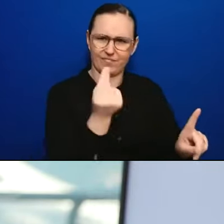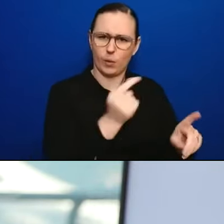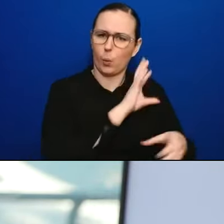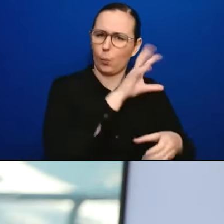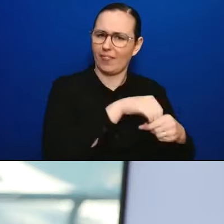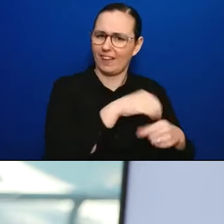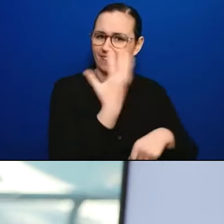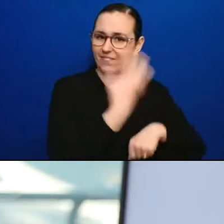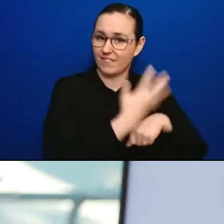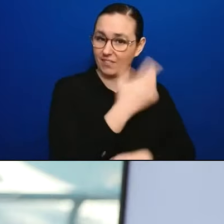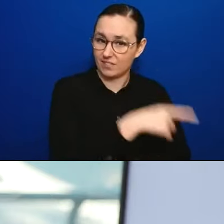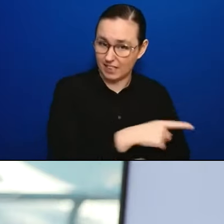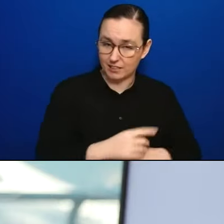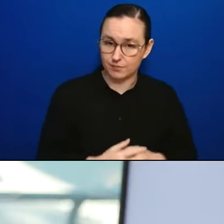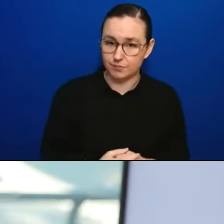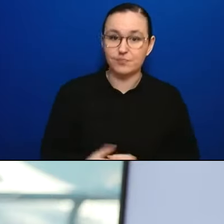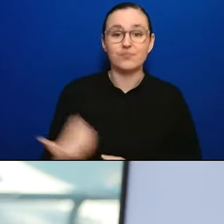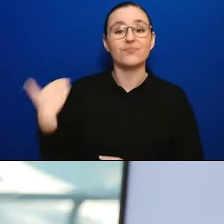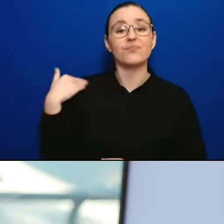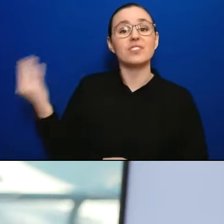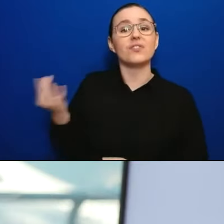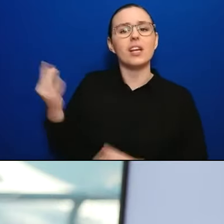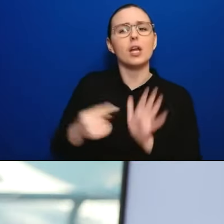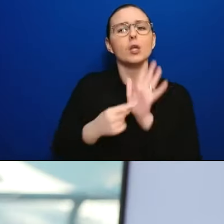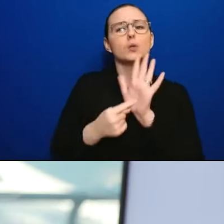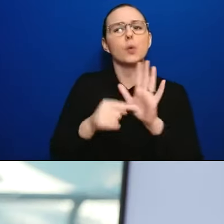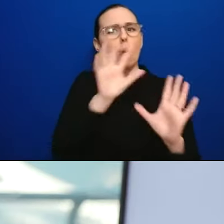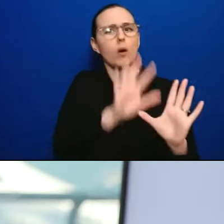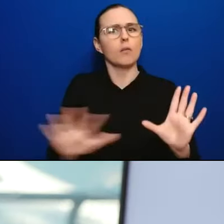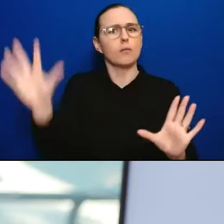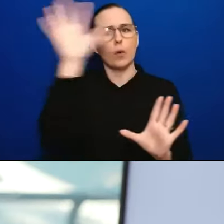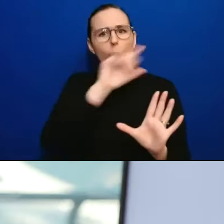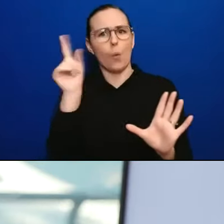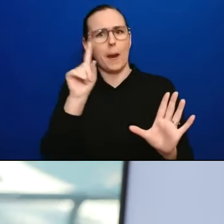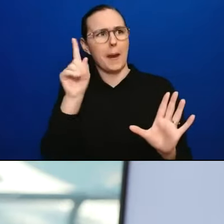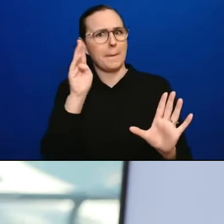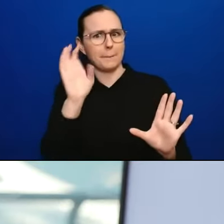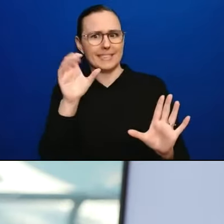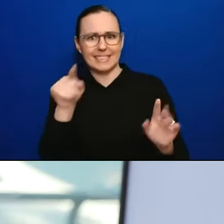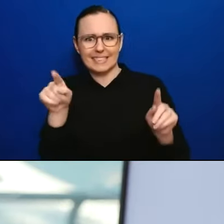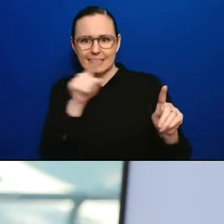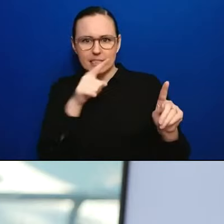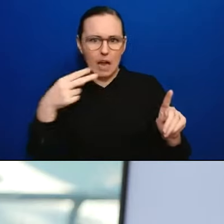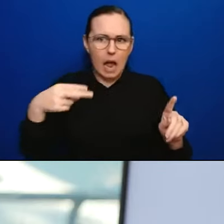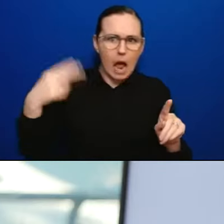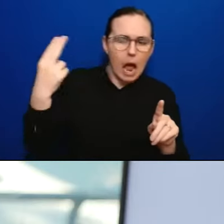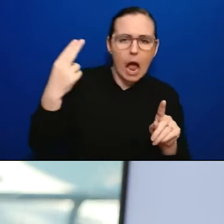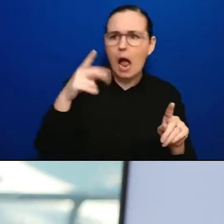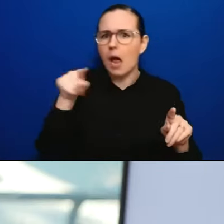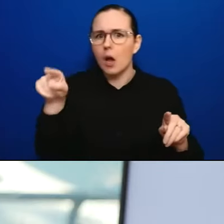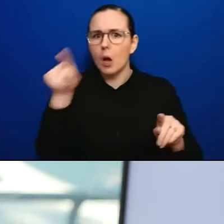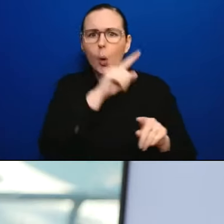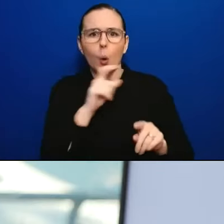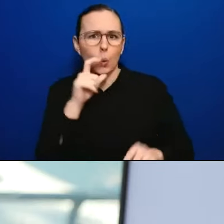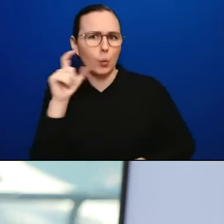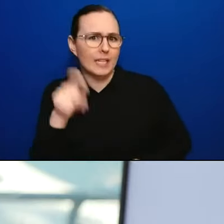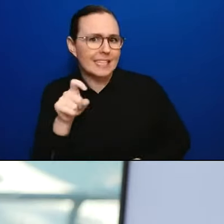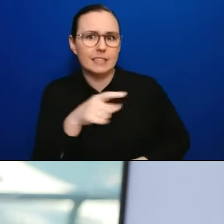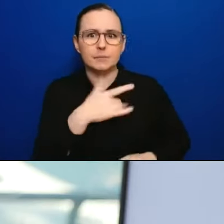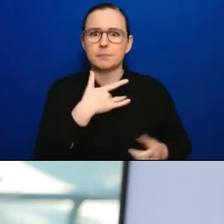And you will recall two Fridays ago we presented a heat map and we used that information to